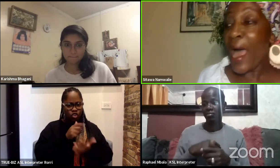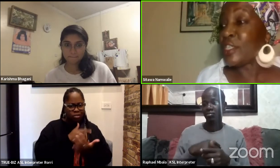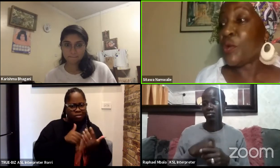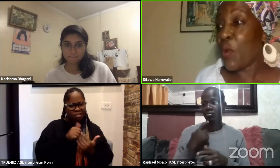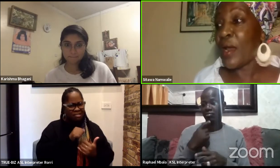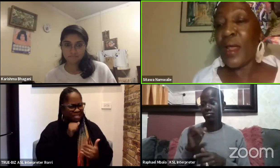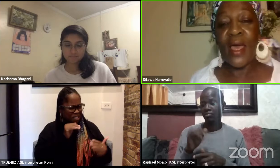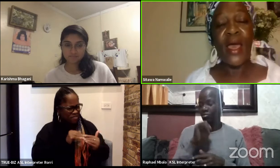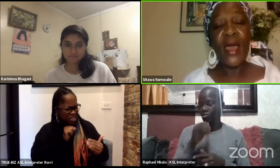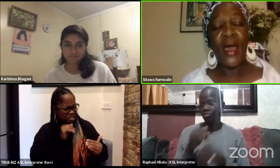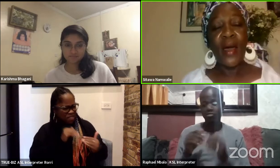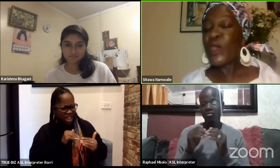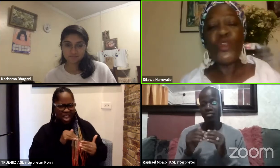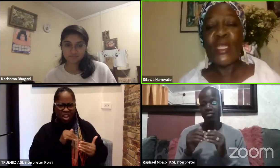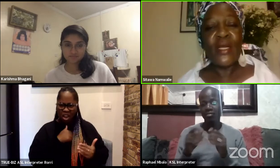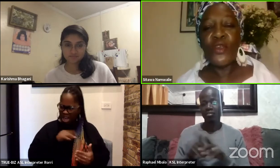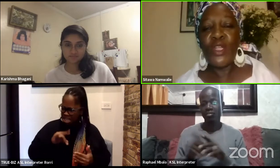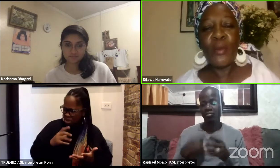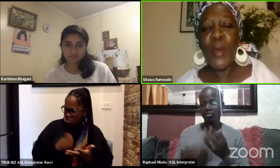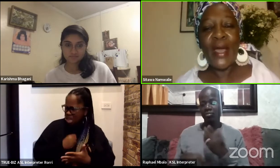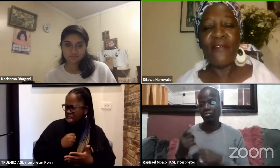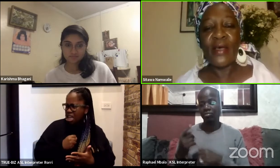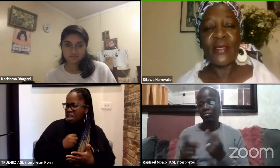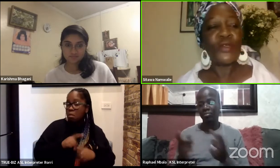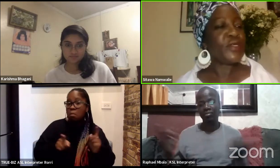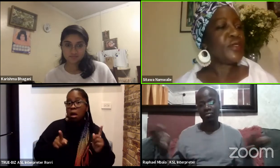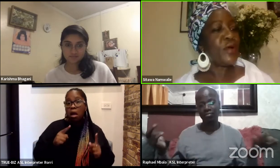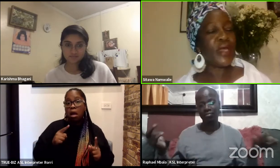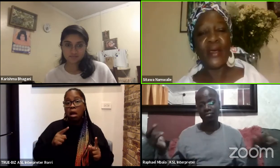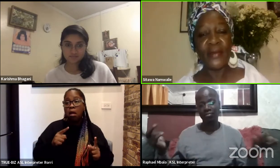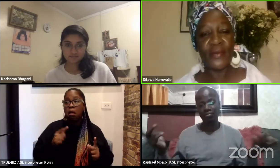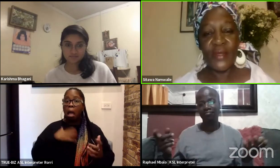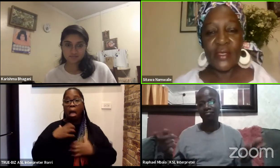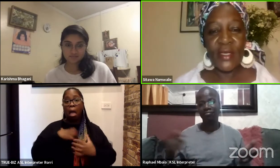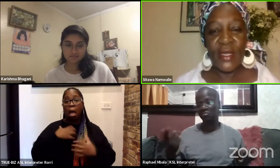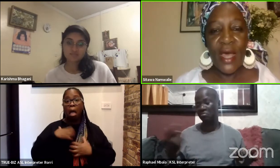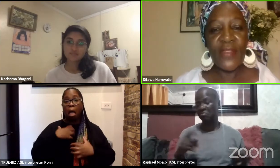I actually won.", but you didn't you didn't make a fuss, and you were just, okay, this is it,